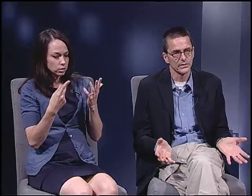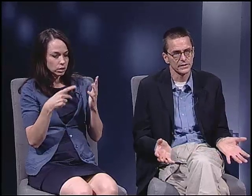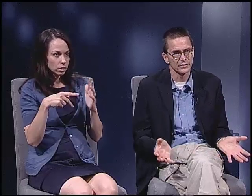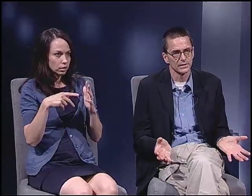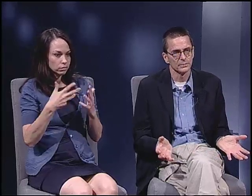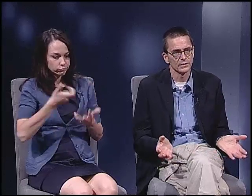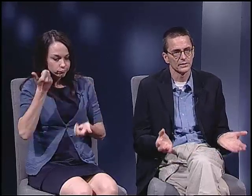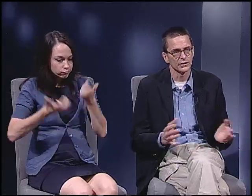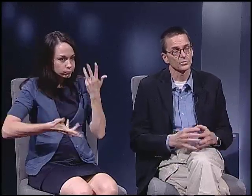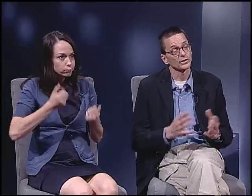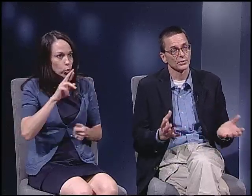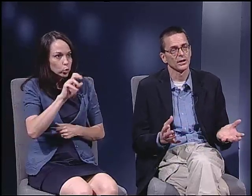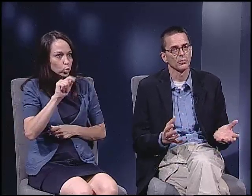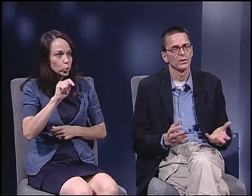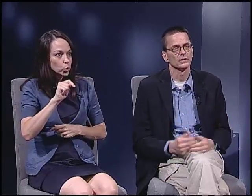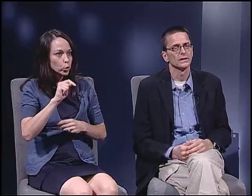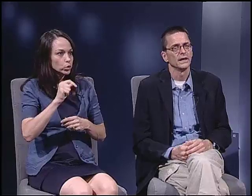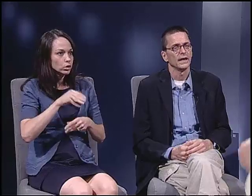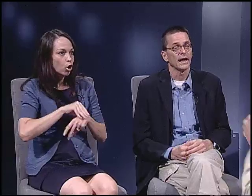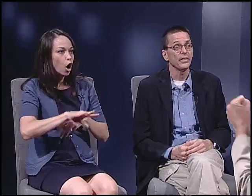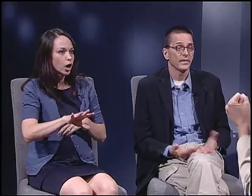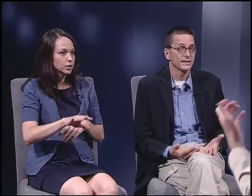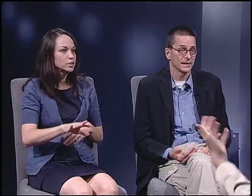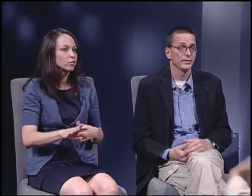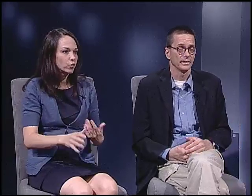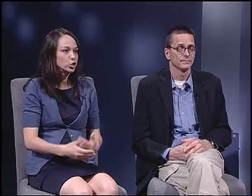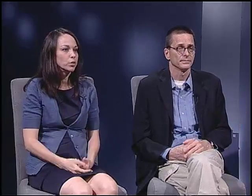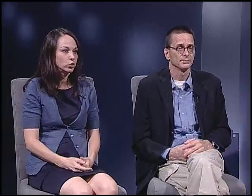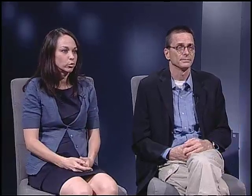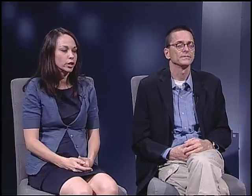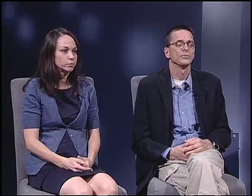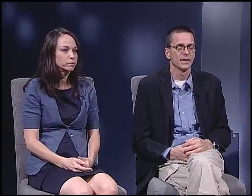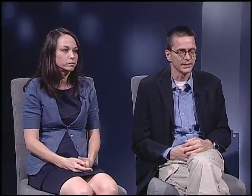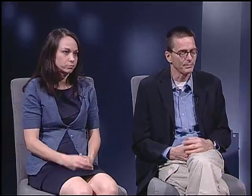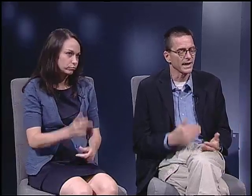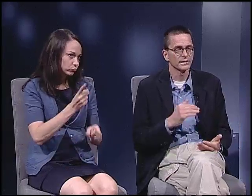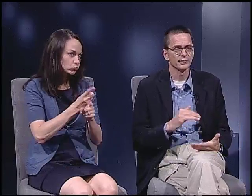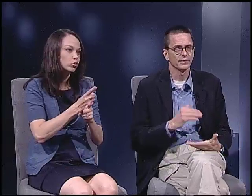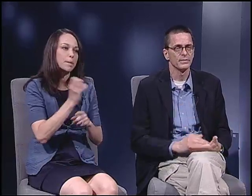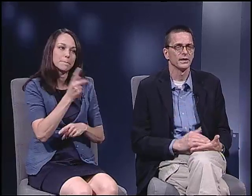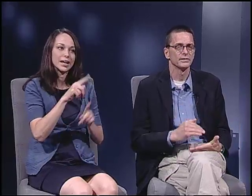of the systems that structure our world and I think that's healthy. Fundamental right... Right, back to the fundamentals